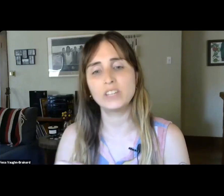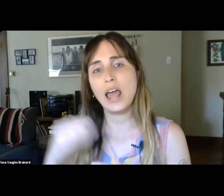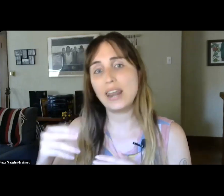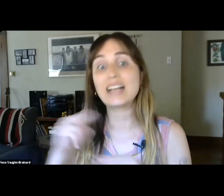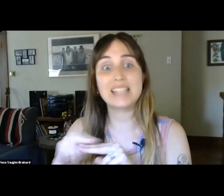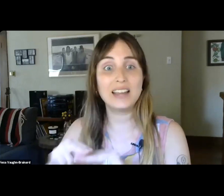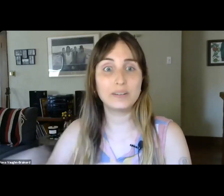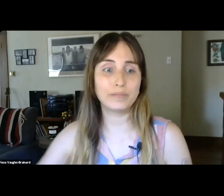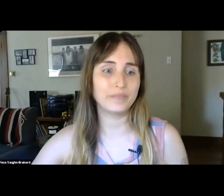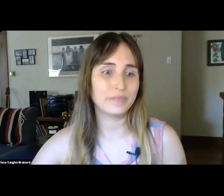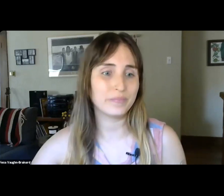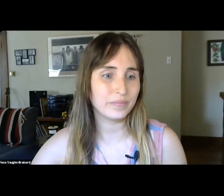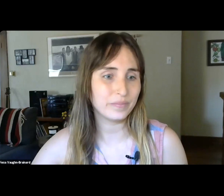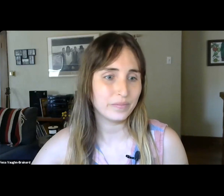and use my voice.